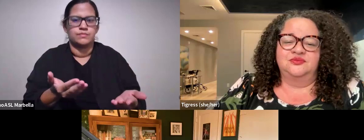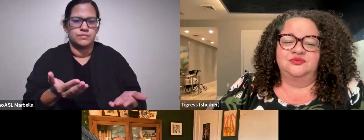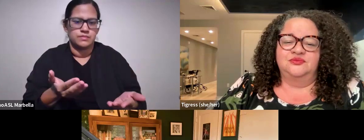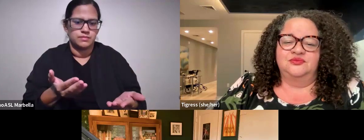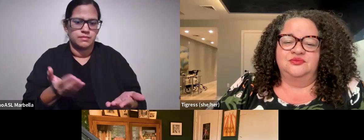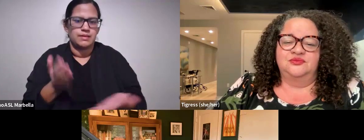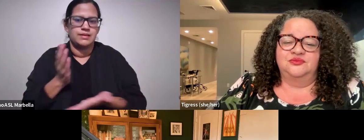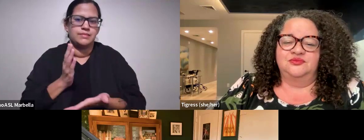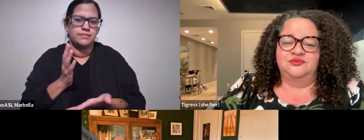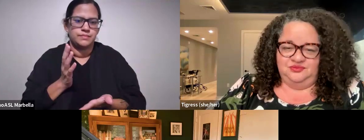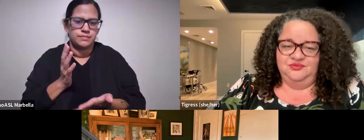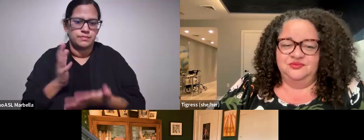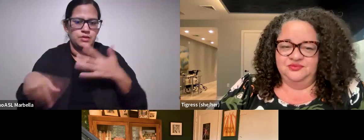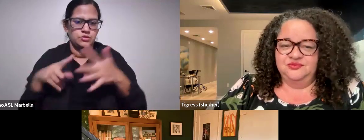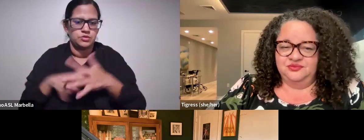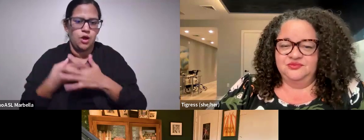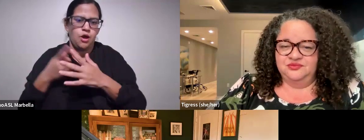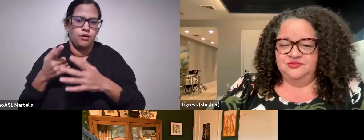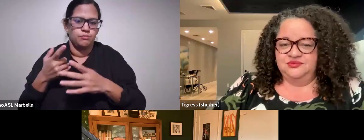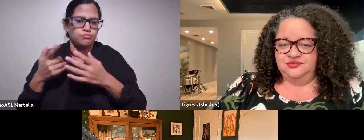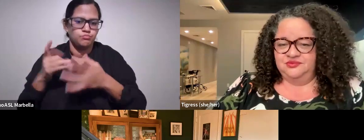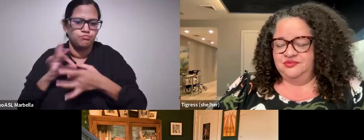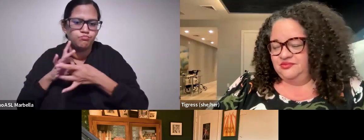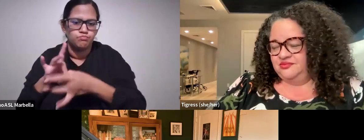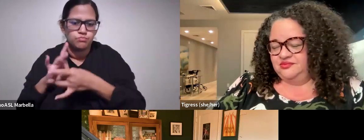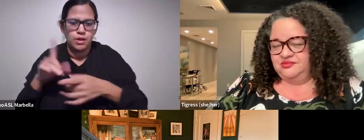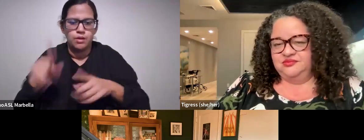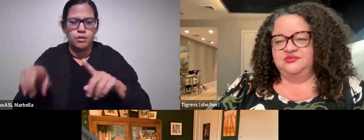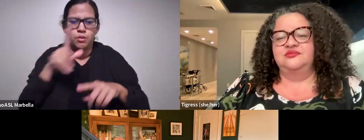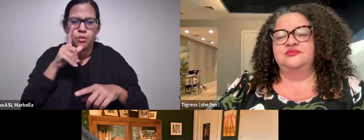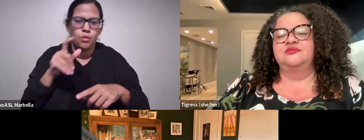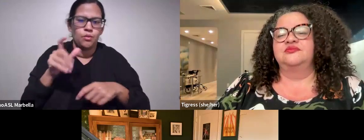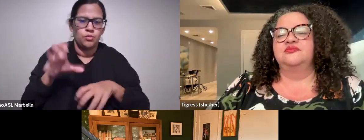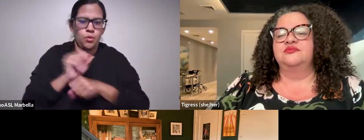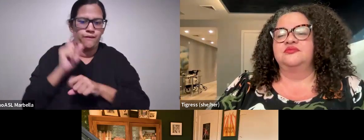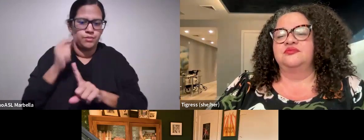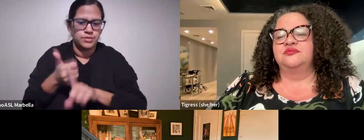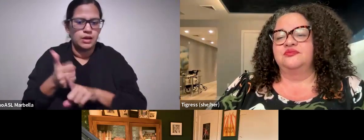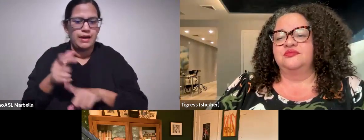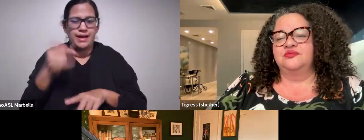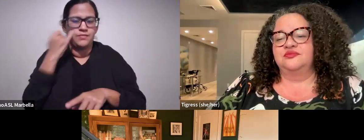are doing the work themselves, because if you're not a fat person, you can make a lot of guesses,